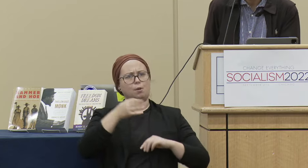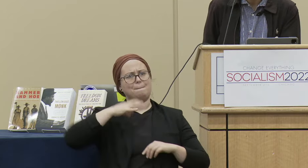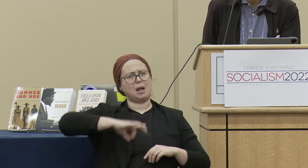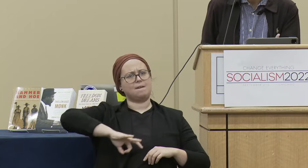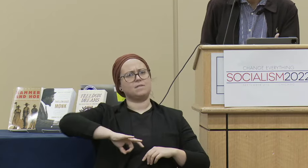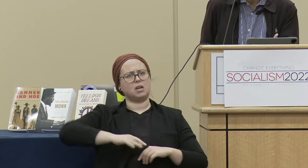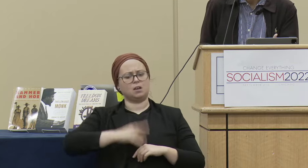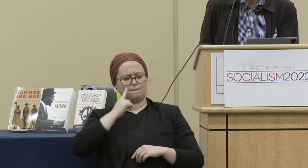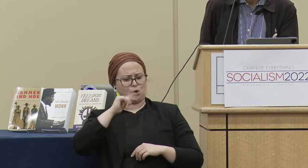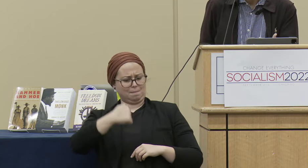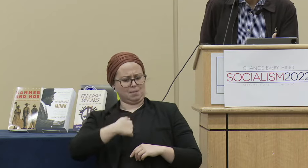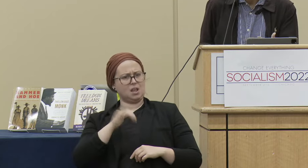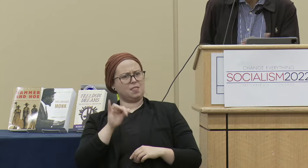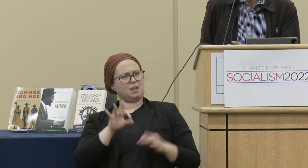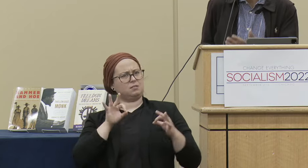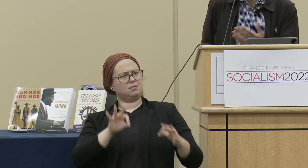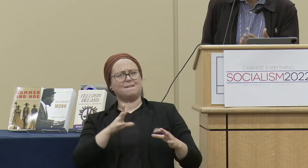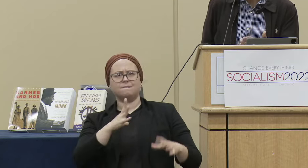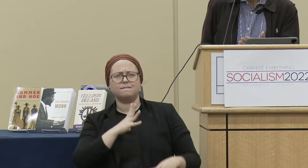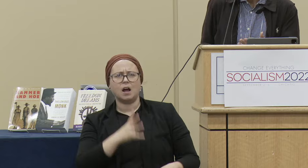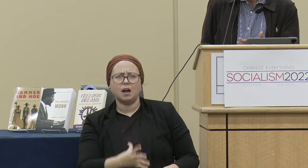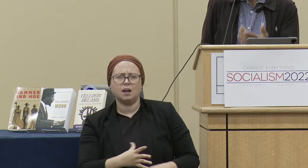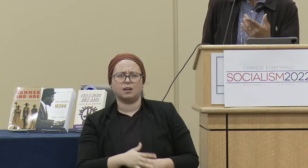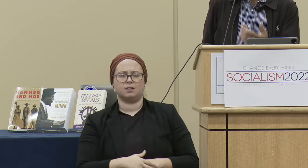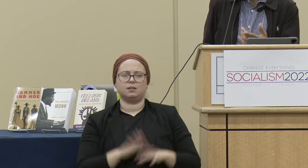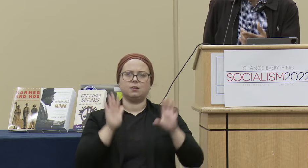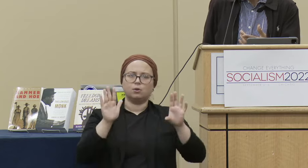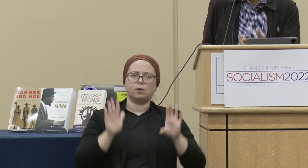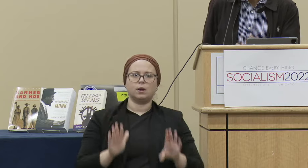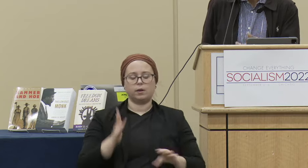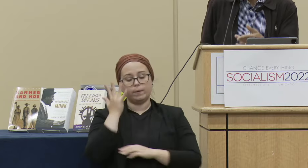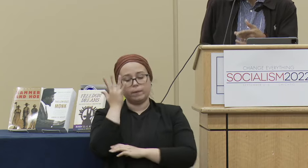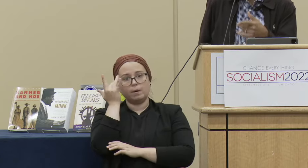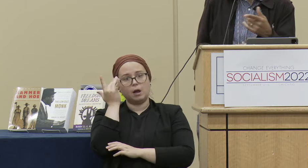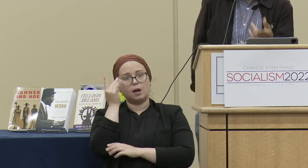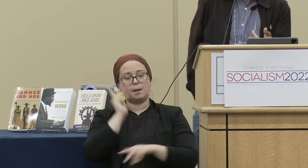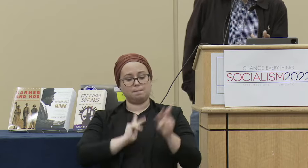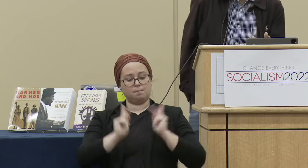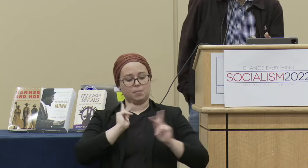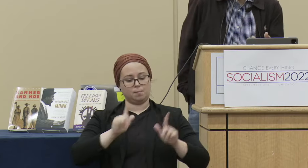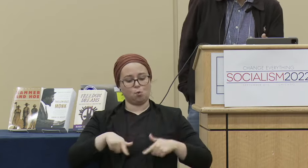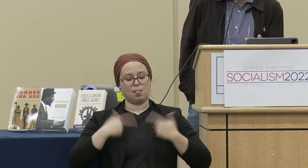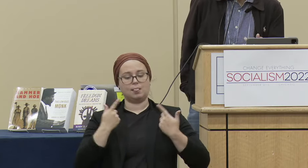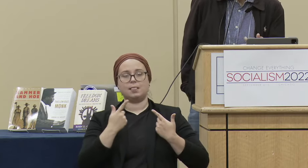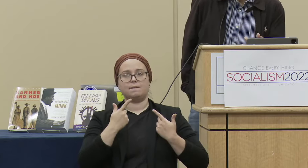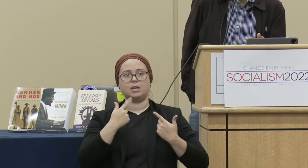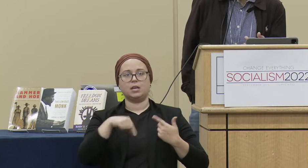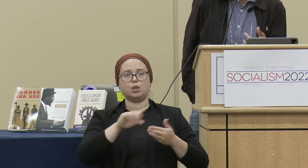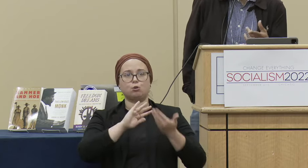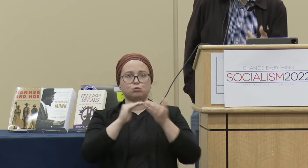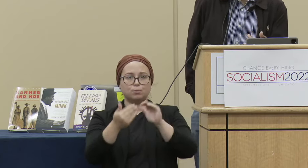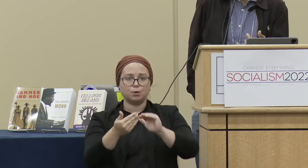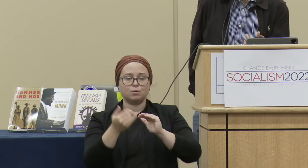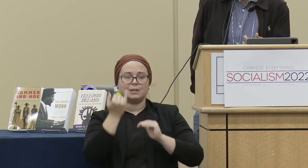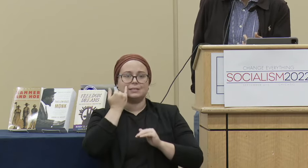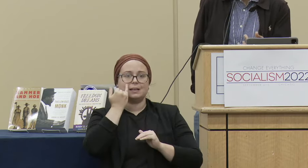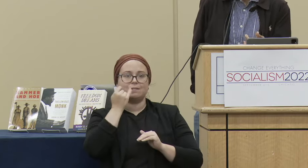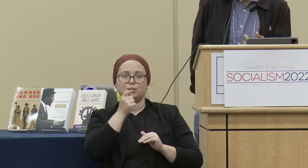you benefit from that. And to me, that's perfectly okay. That's great. Because chances are, the people living in those